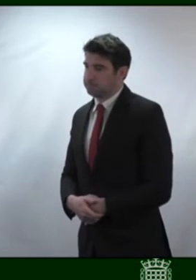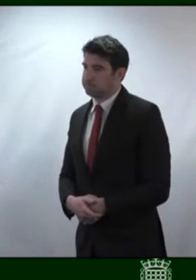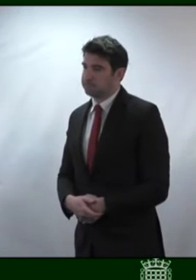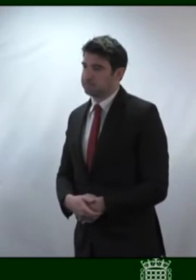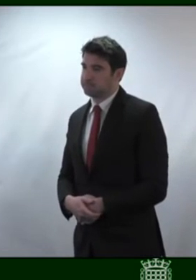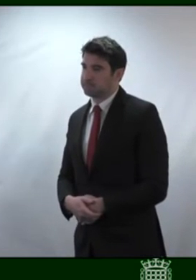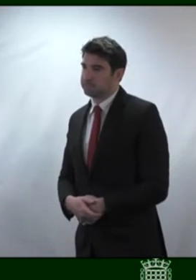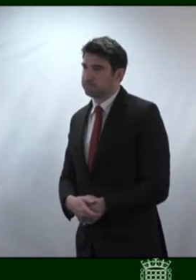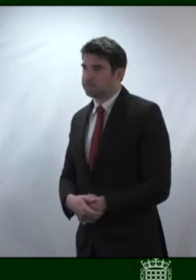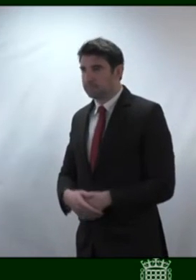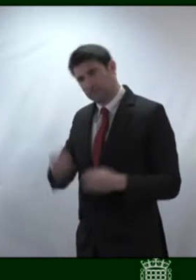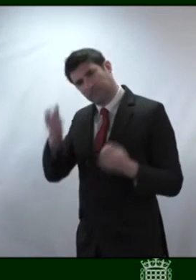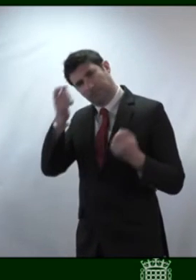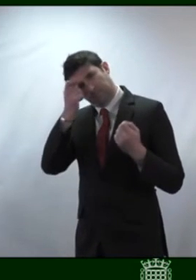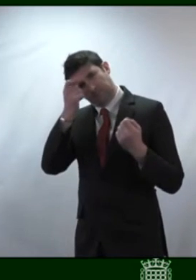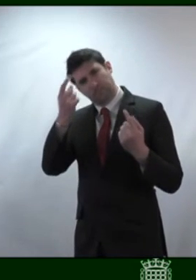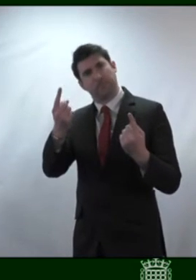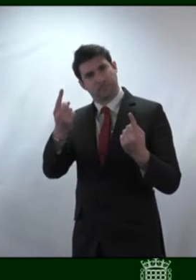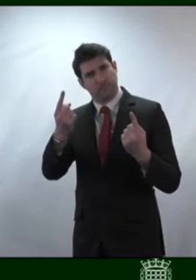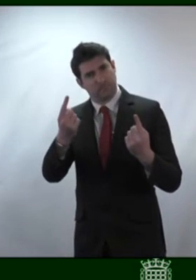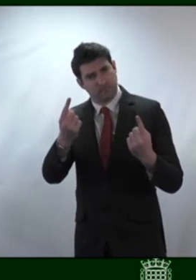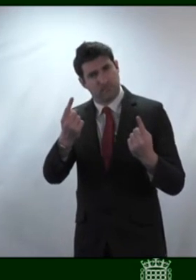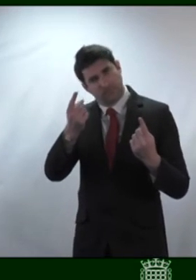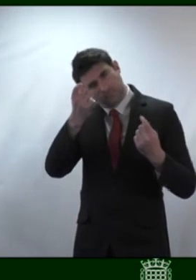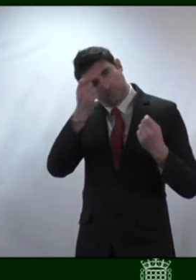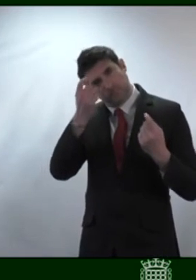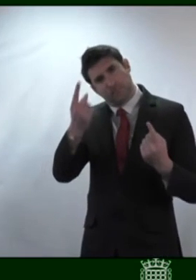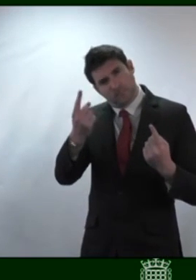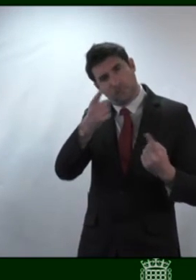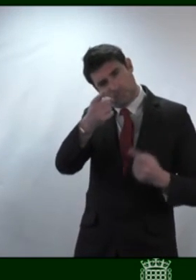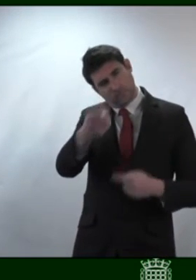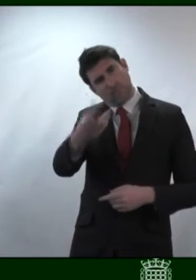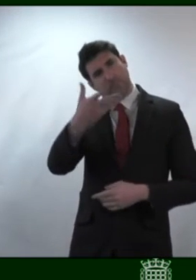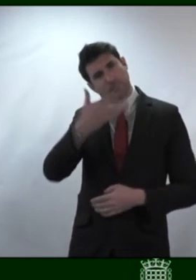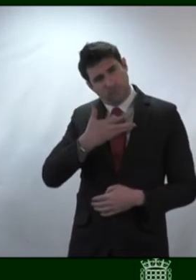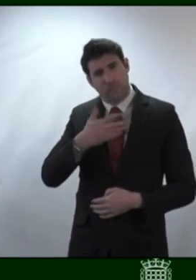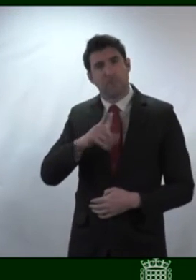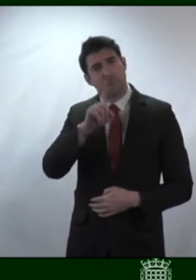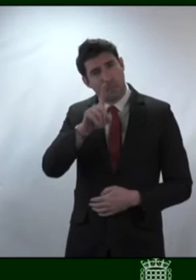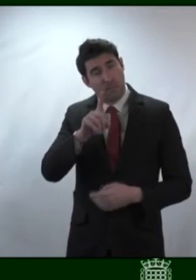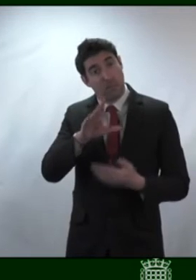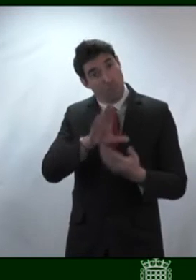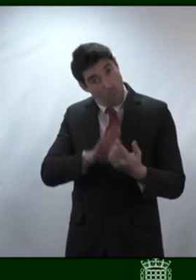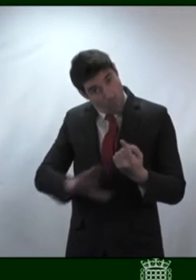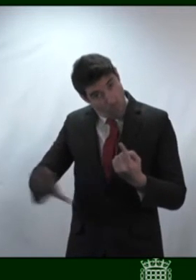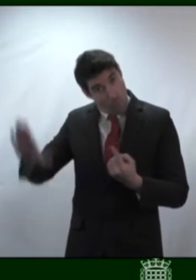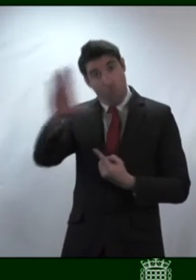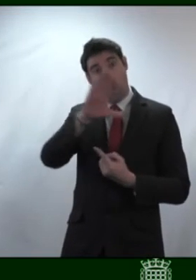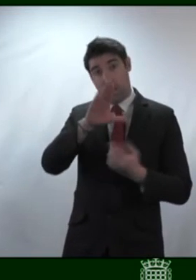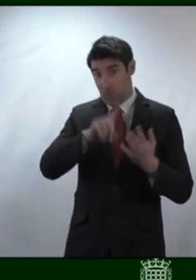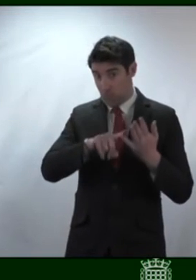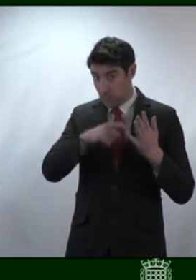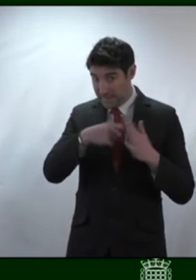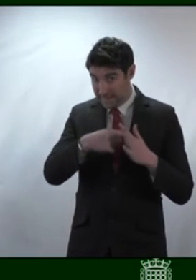friends has already made clear, the whole of the UK, including Northern Ireland, will participate